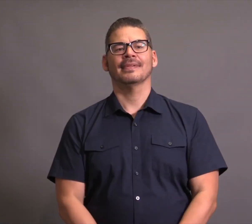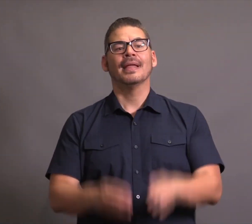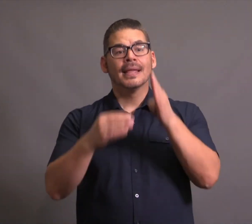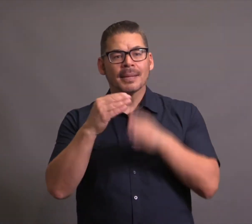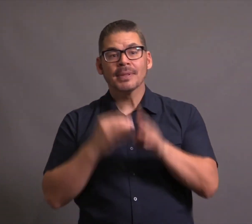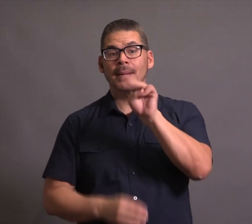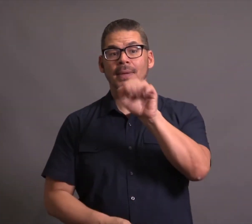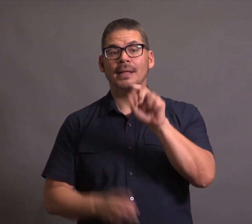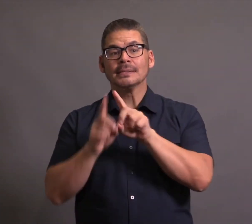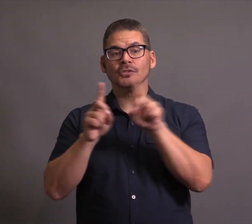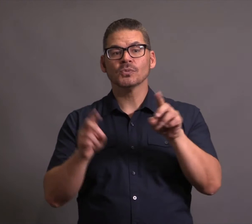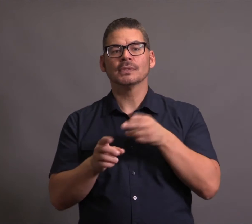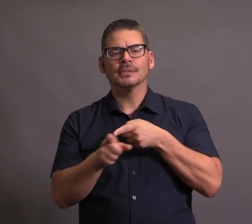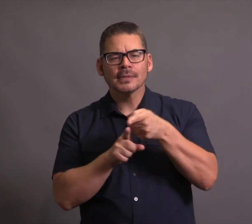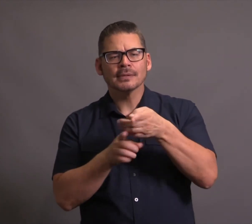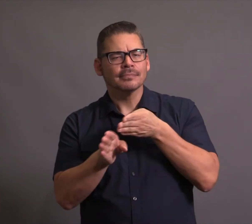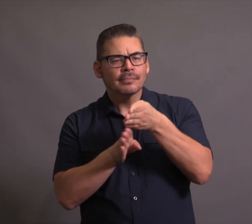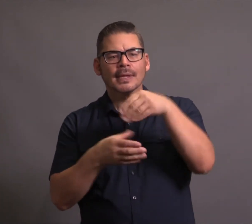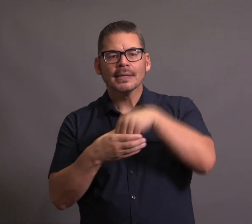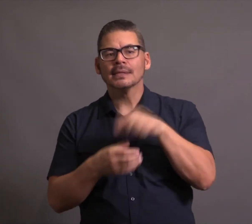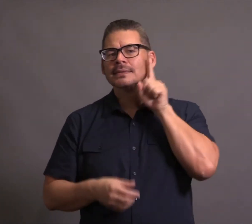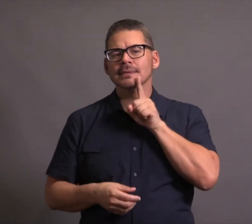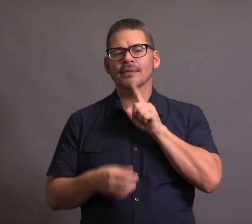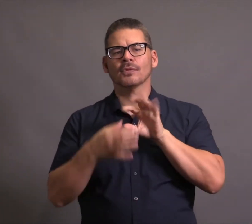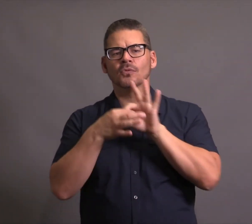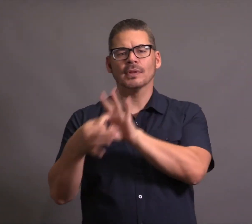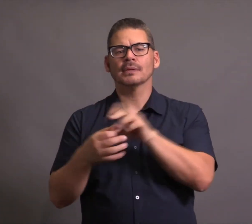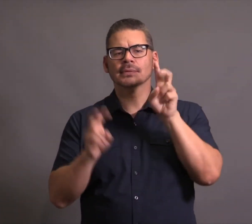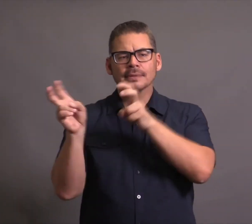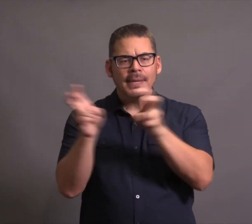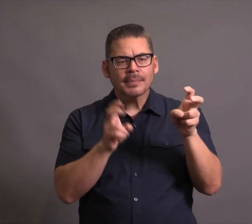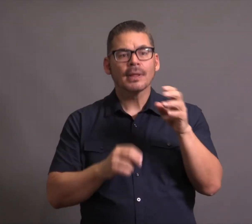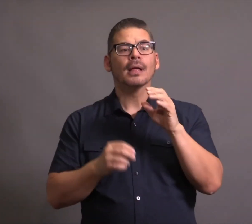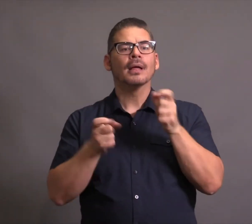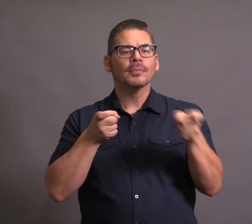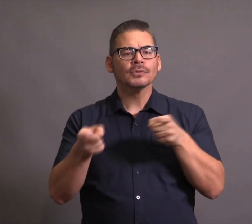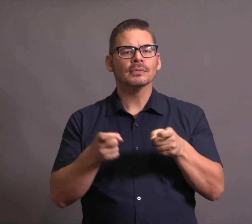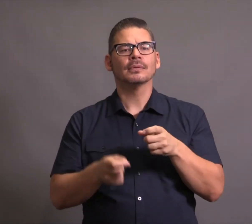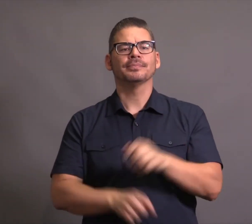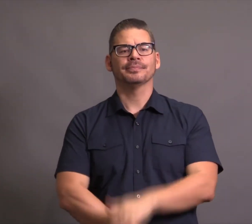Completed Master’s degree, specialization or major in Deaf related topics, administrative coursework.